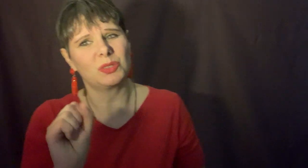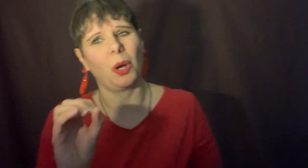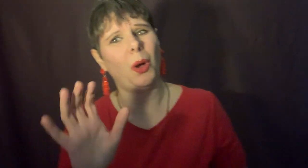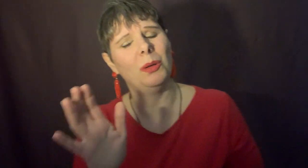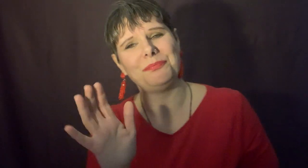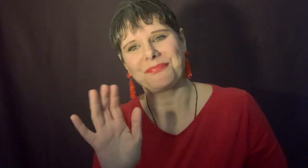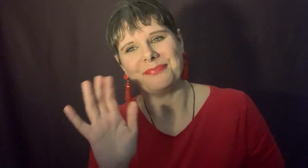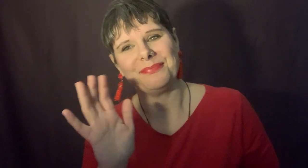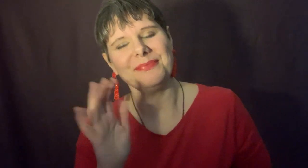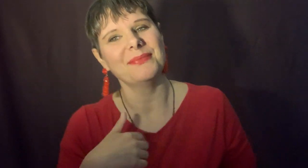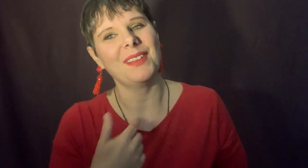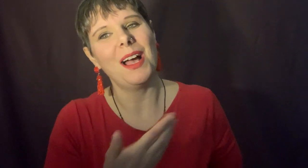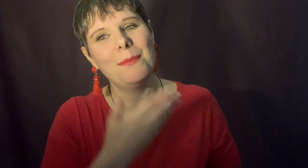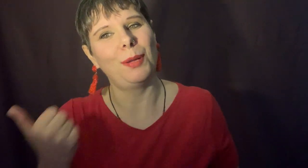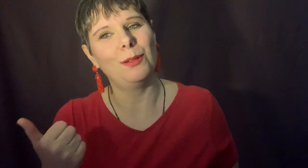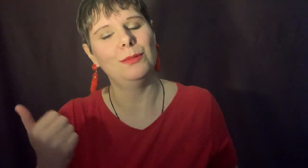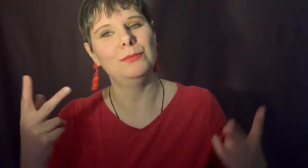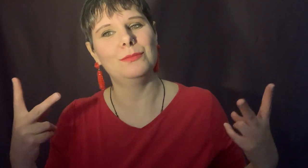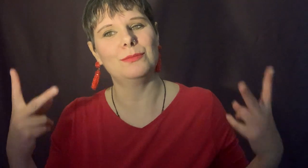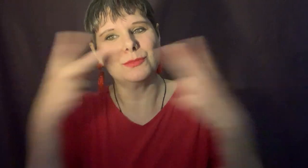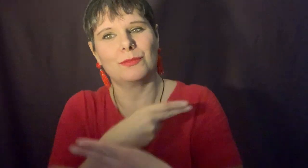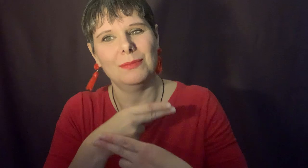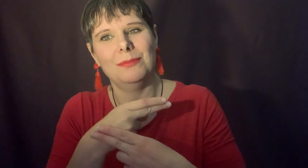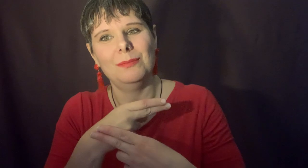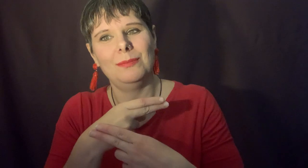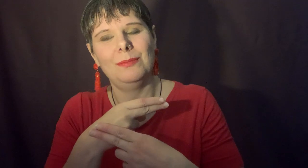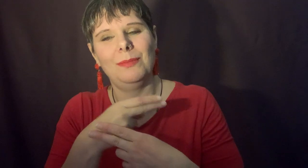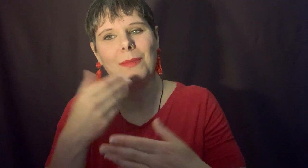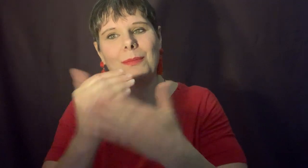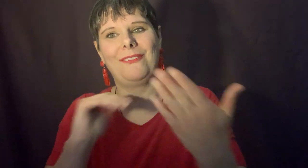SO, I'm going to shut up now before I find